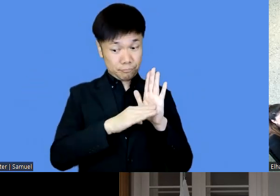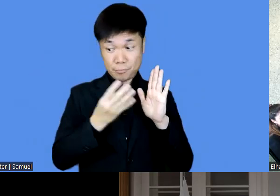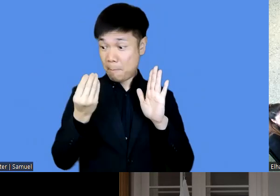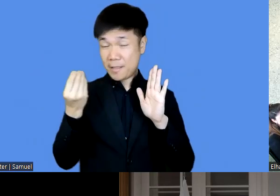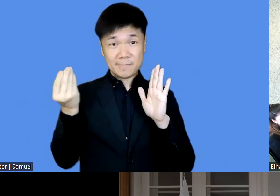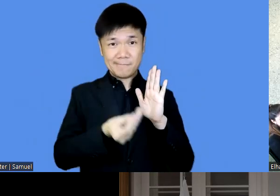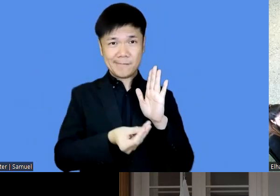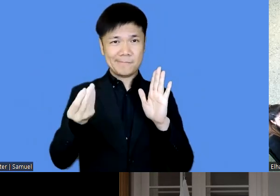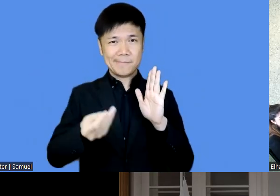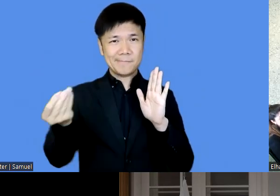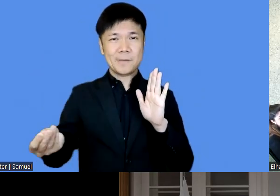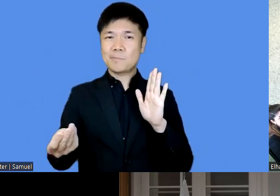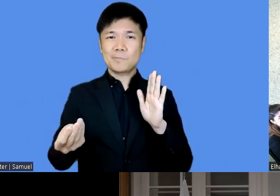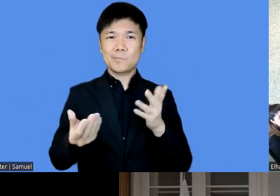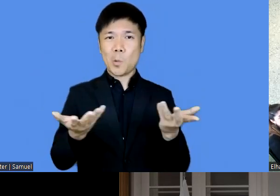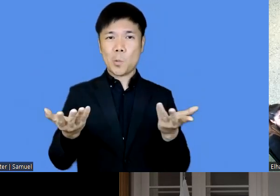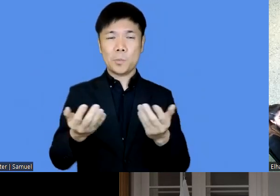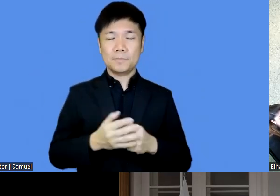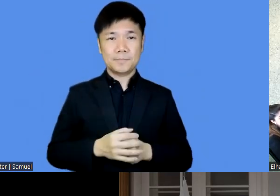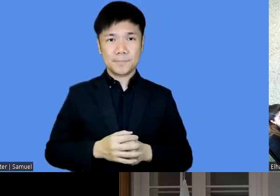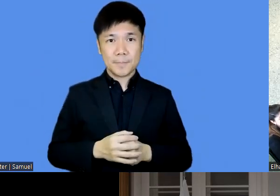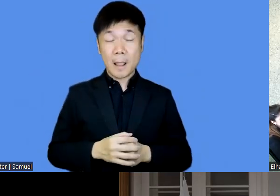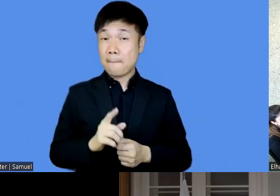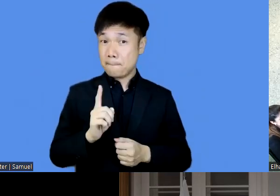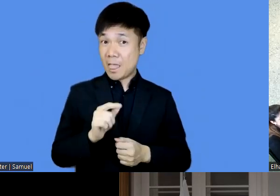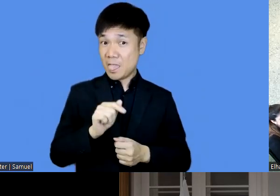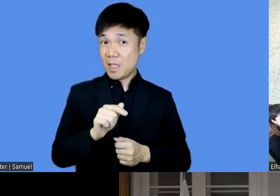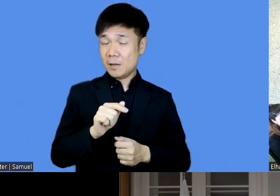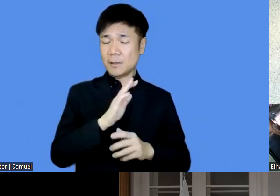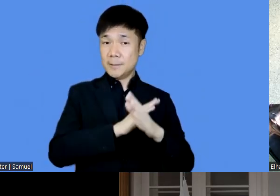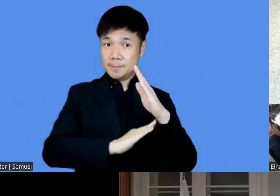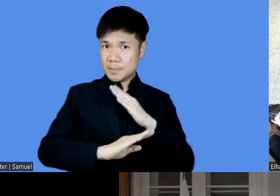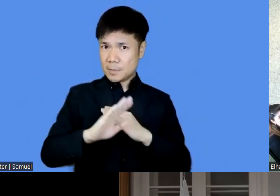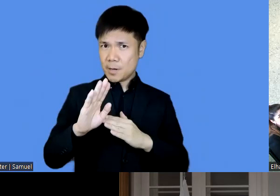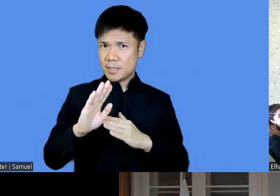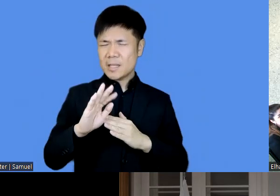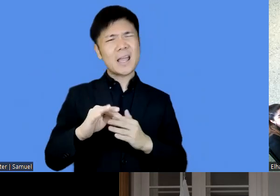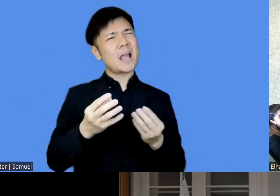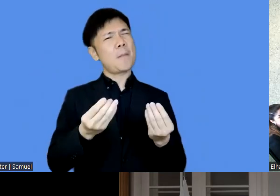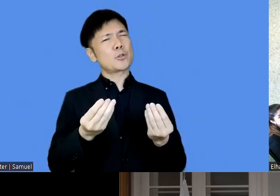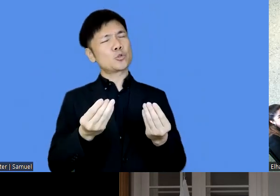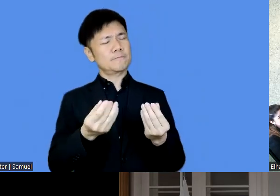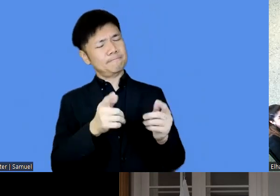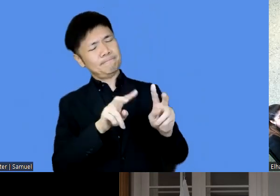What we usually recommend is disability-related costs which is basically to identify that